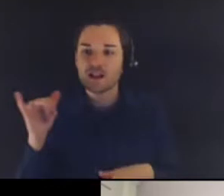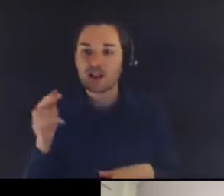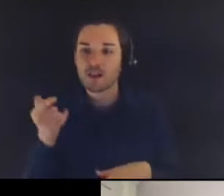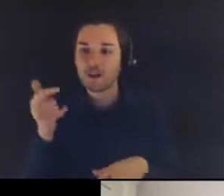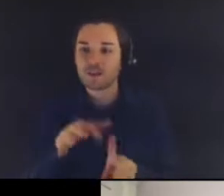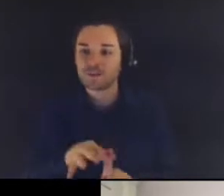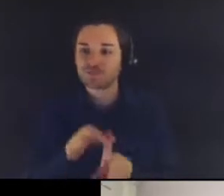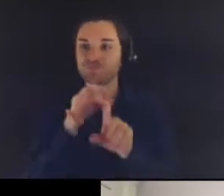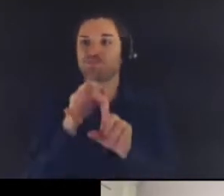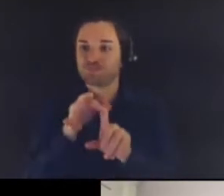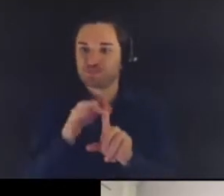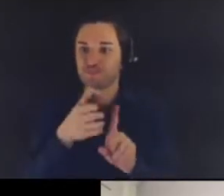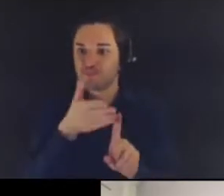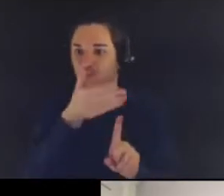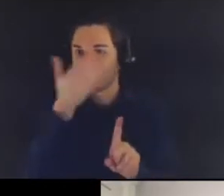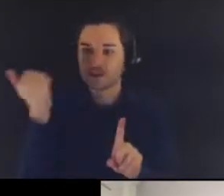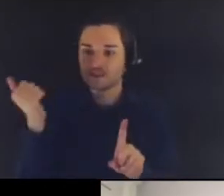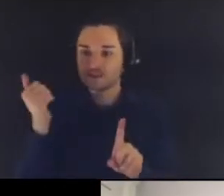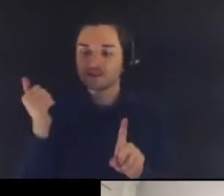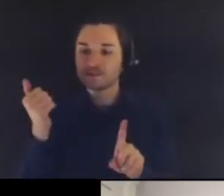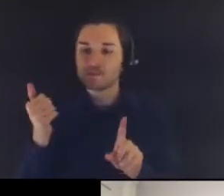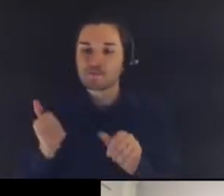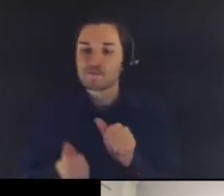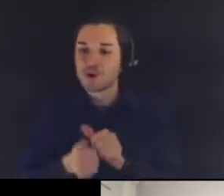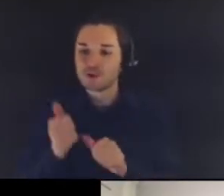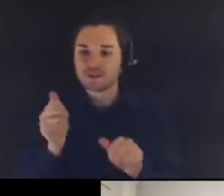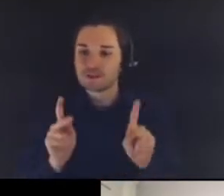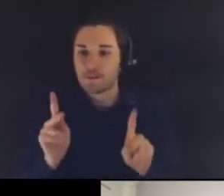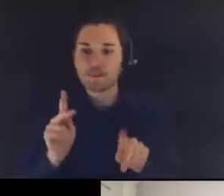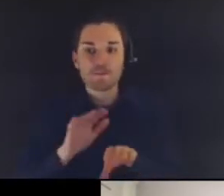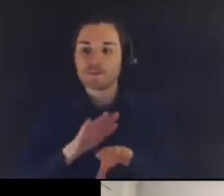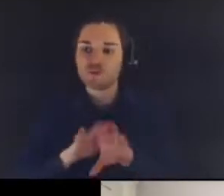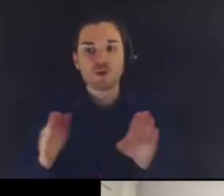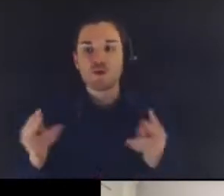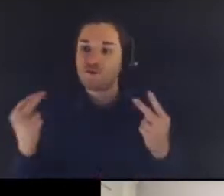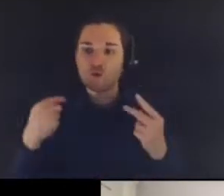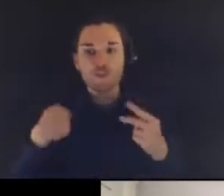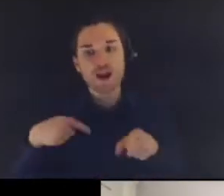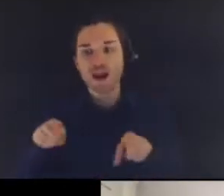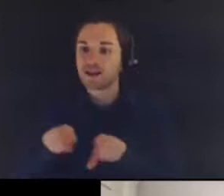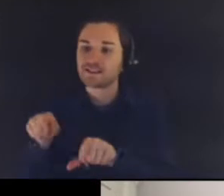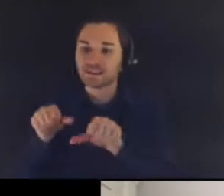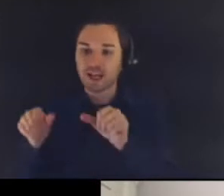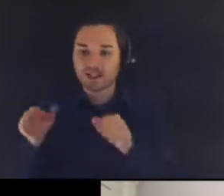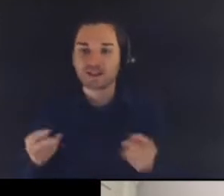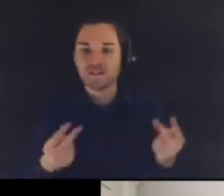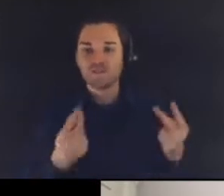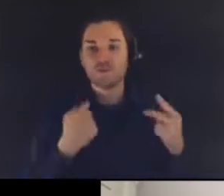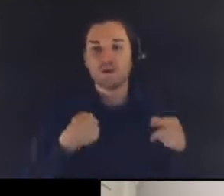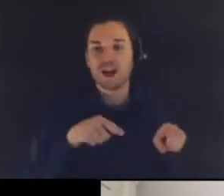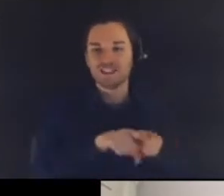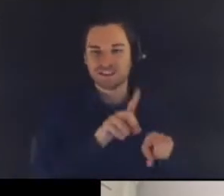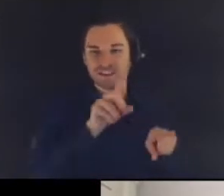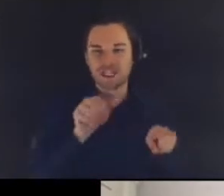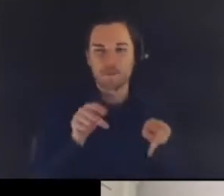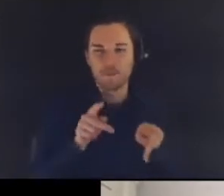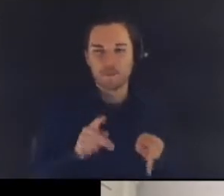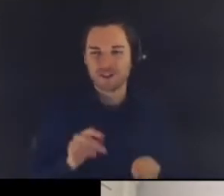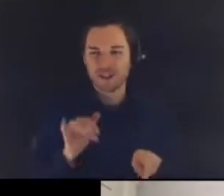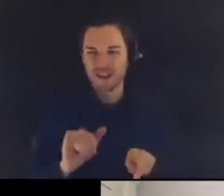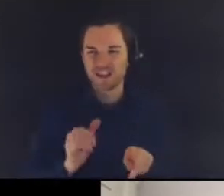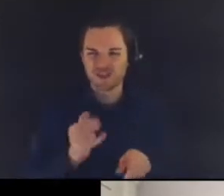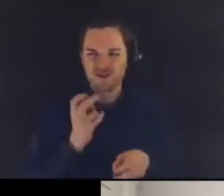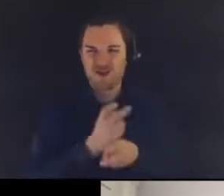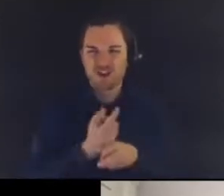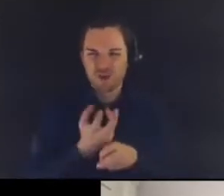scientist; they think of me like a disabled person. So, I think just to expand upon some